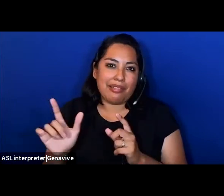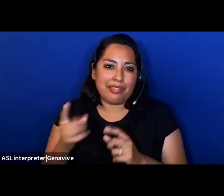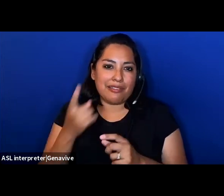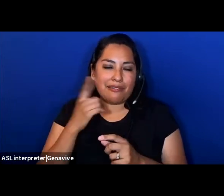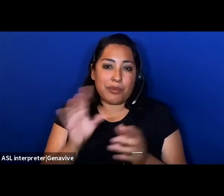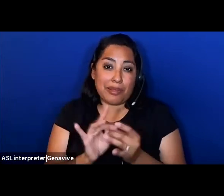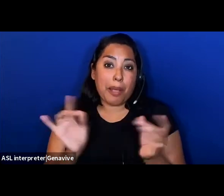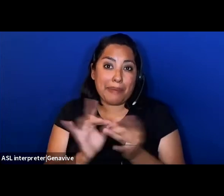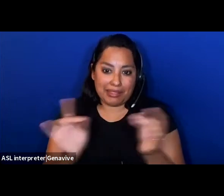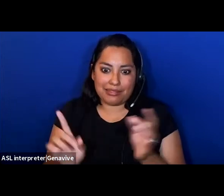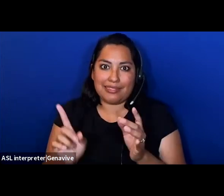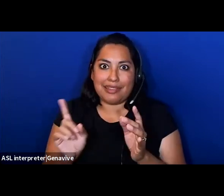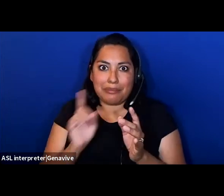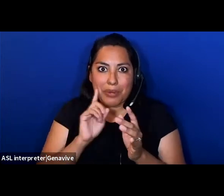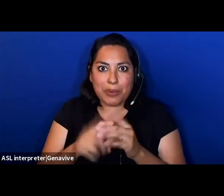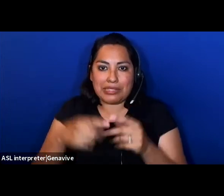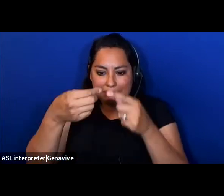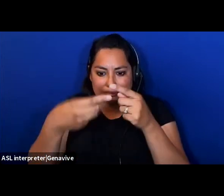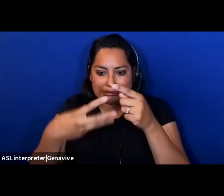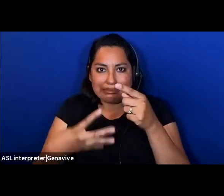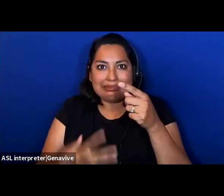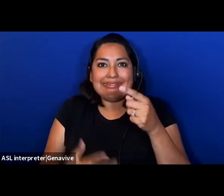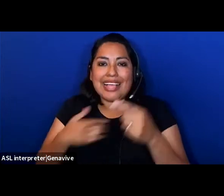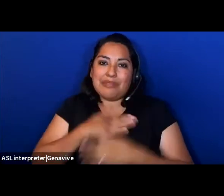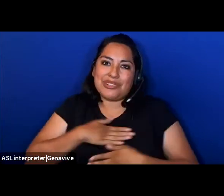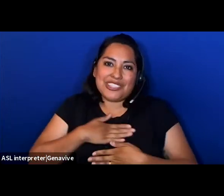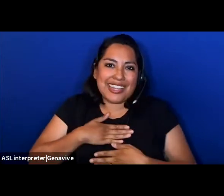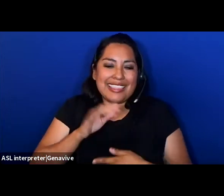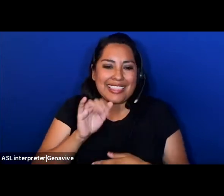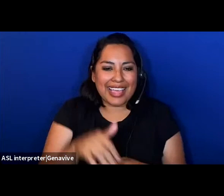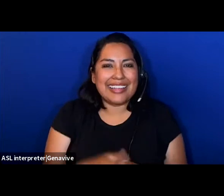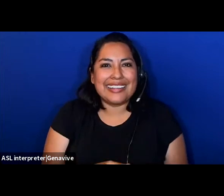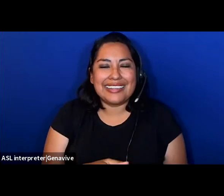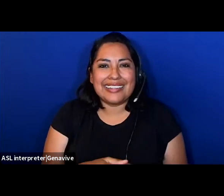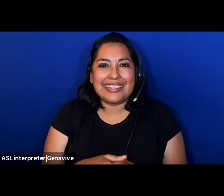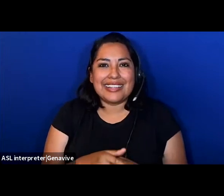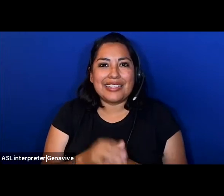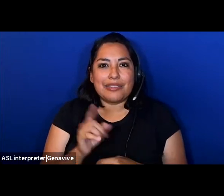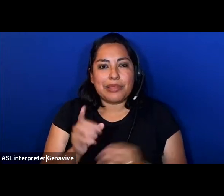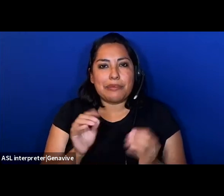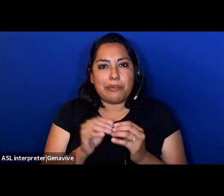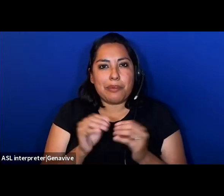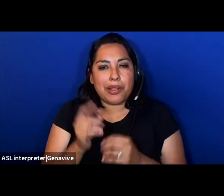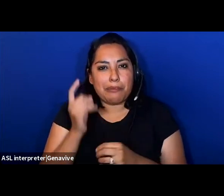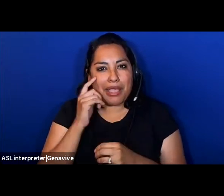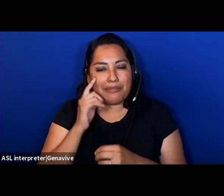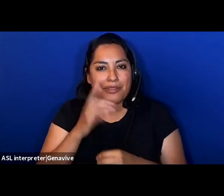coming in. I appreciate you. “Be more mindful of my remote staff and also keep listening,